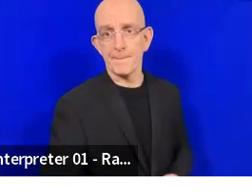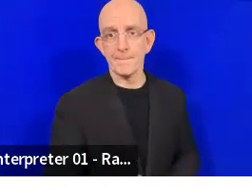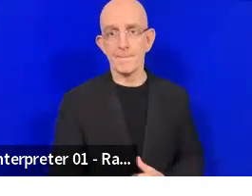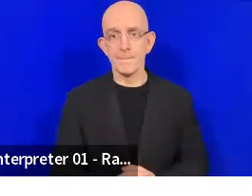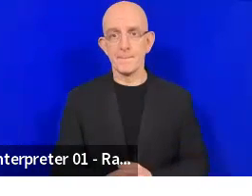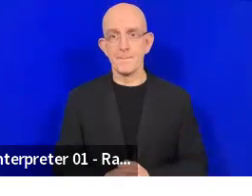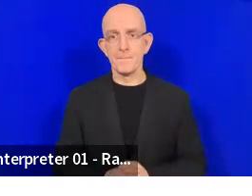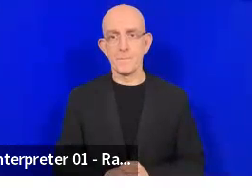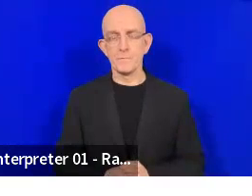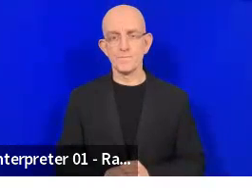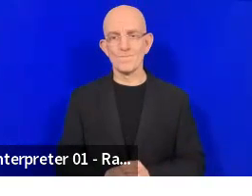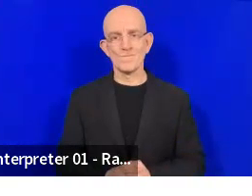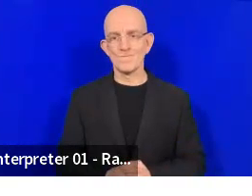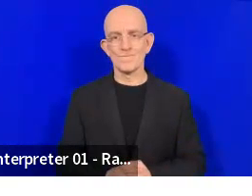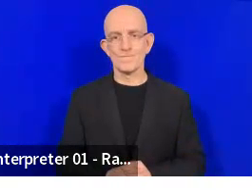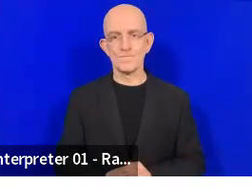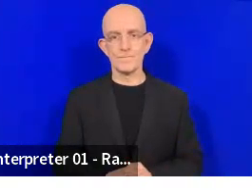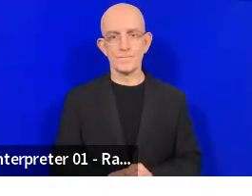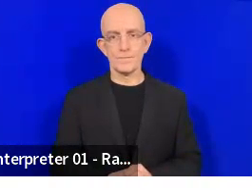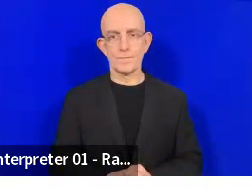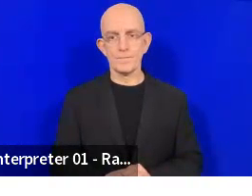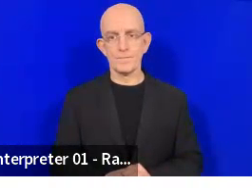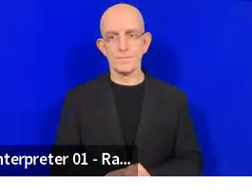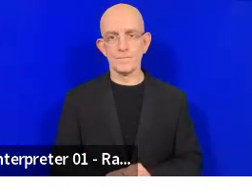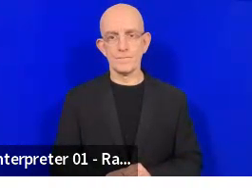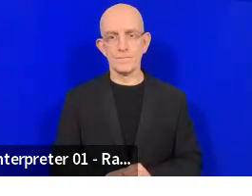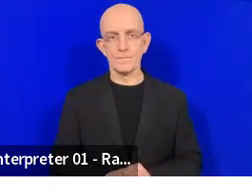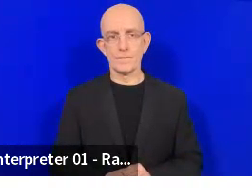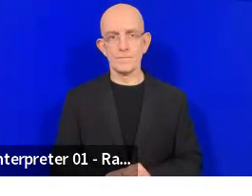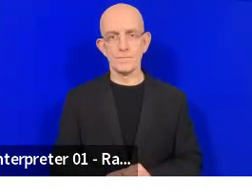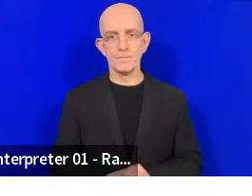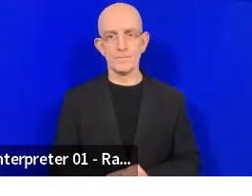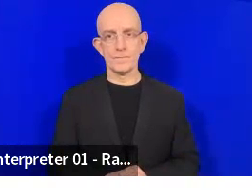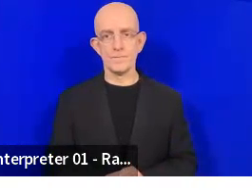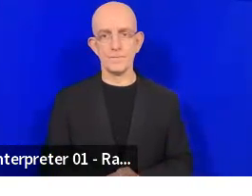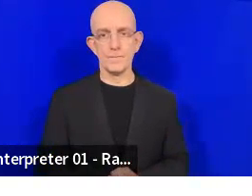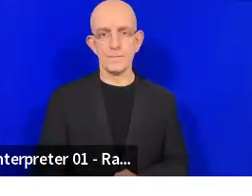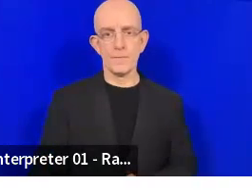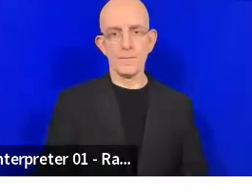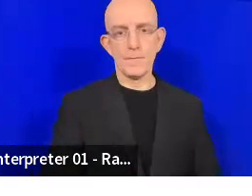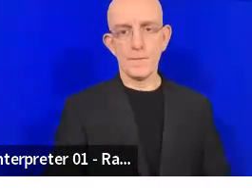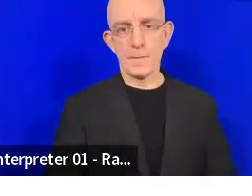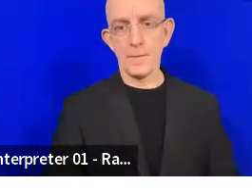For this meeting, I want to continue to share with you what has been developed to support